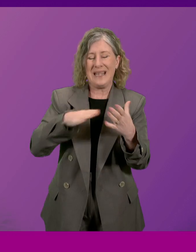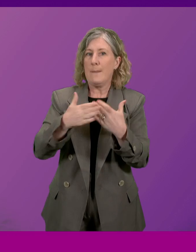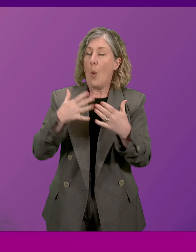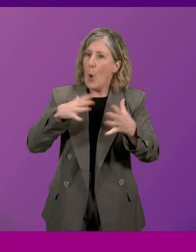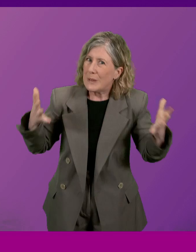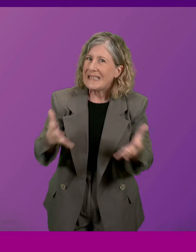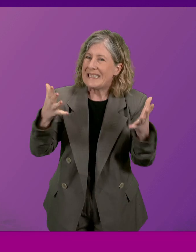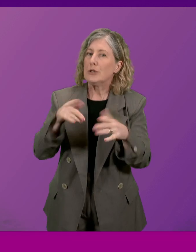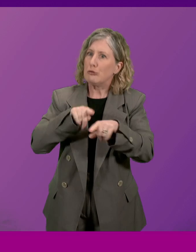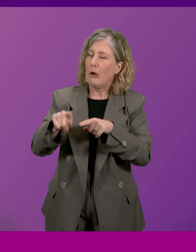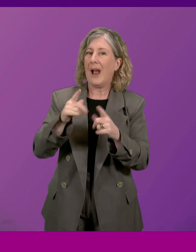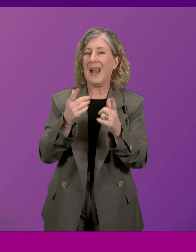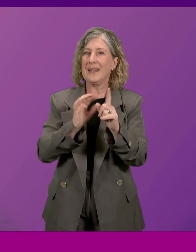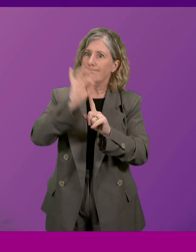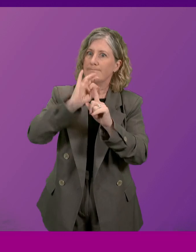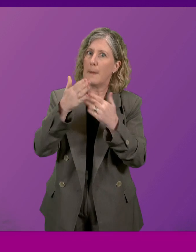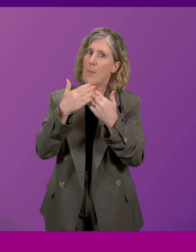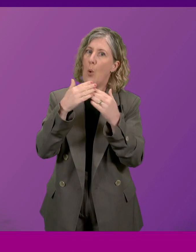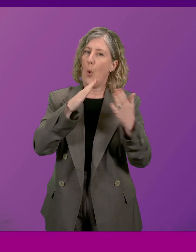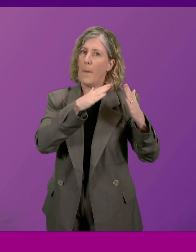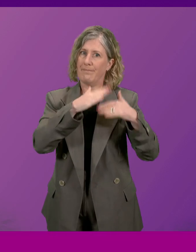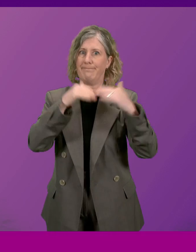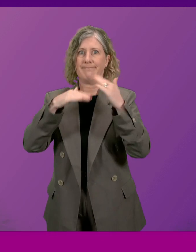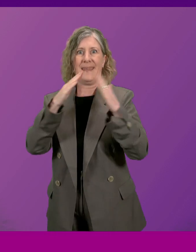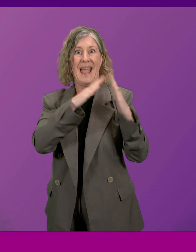building to address the very issues that Mr Sarwar raises with me today.